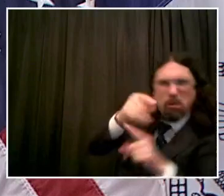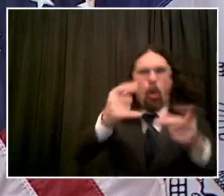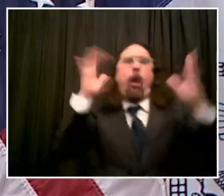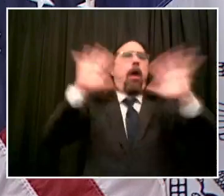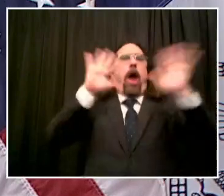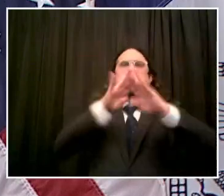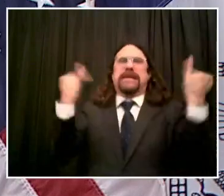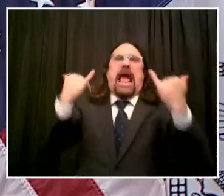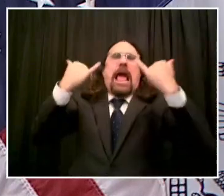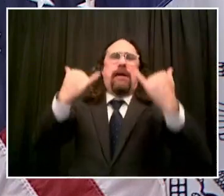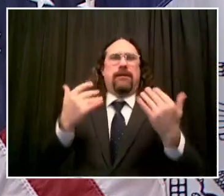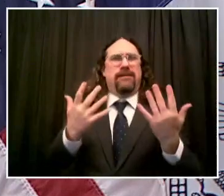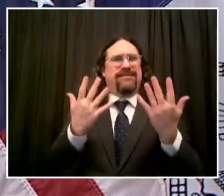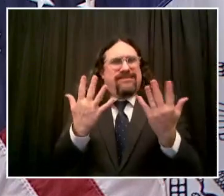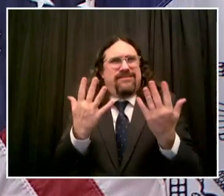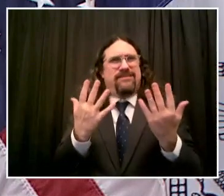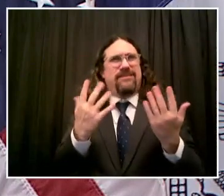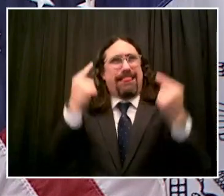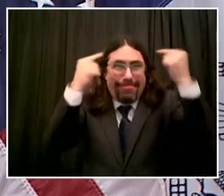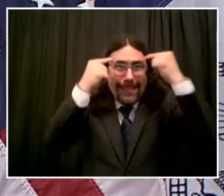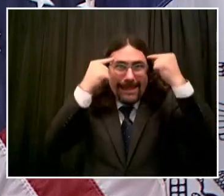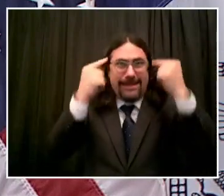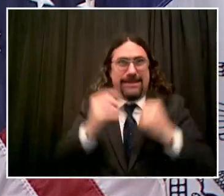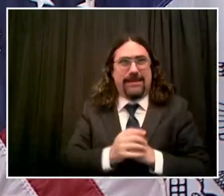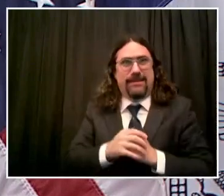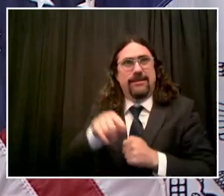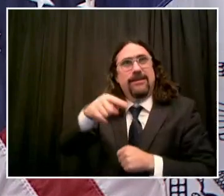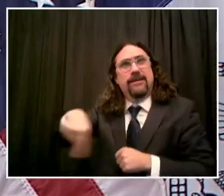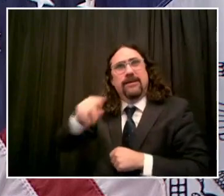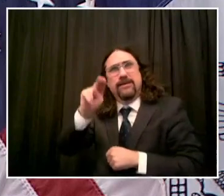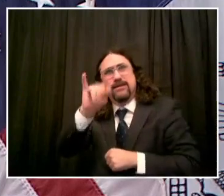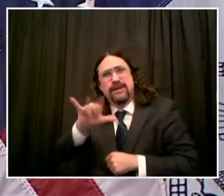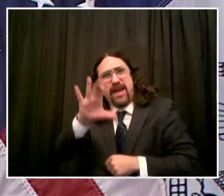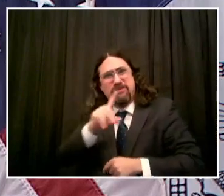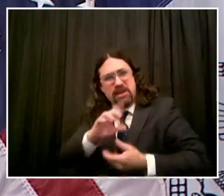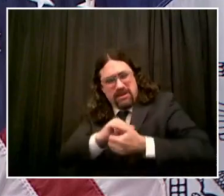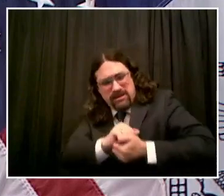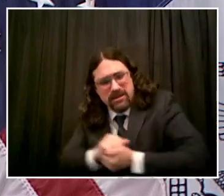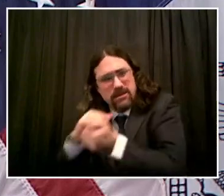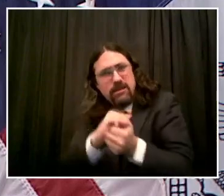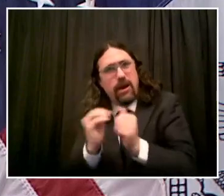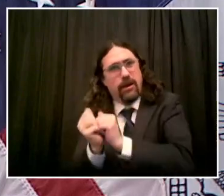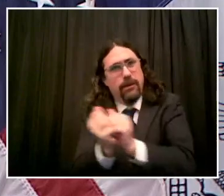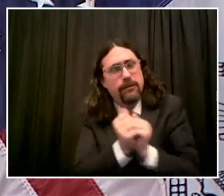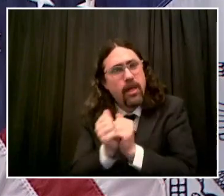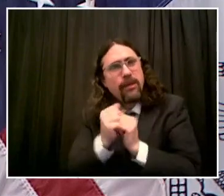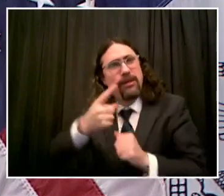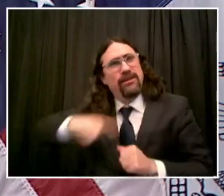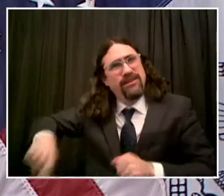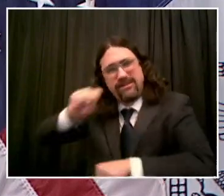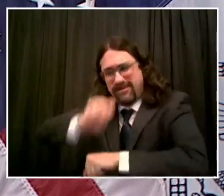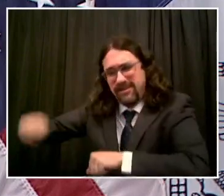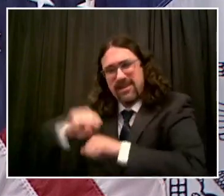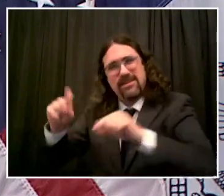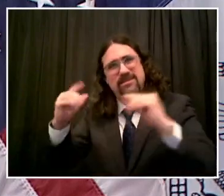THIS DISEASE. THESE LAST DAYS ARE VERY WORRIED ABOUT ANY RESURGENCE THAT MAY COME THROUGH THIS